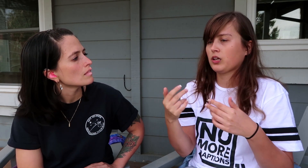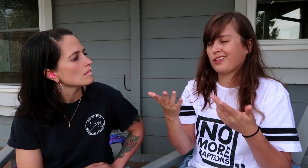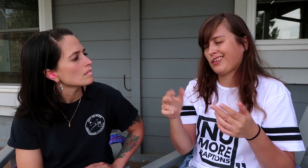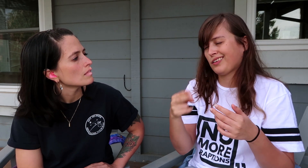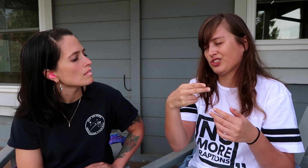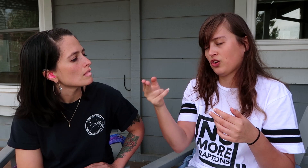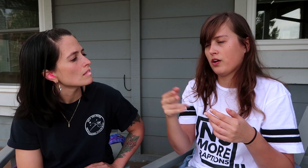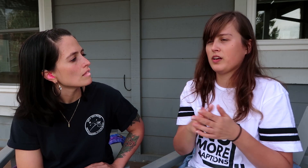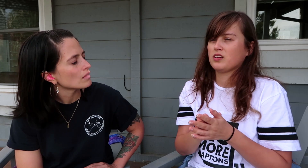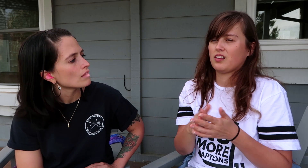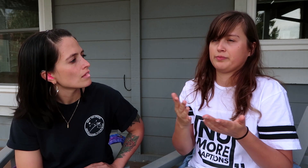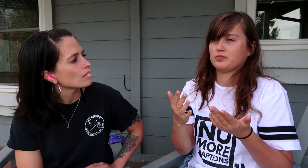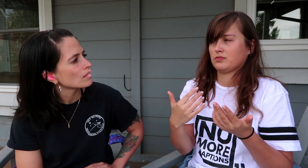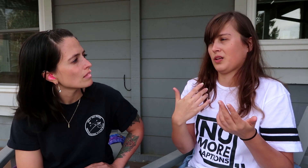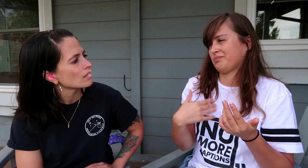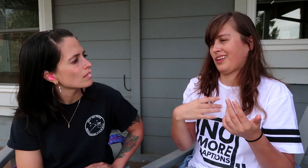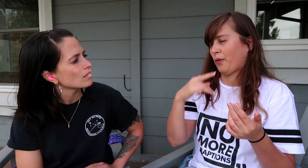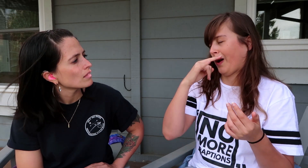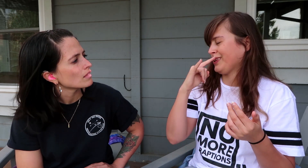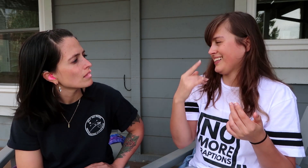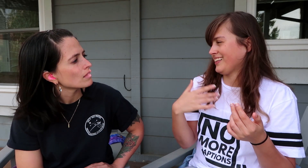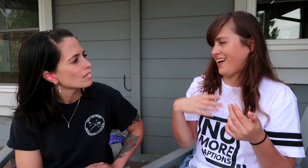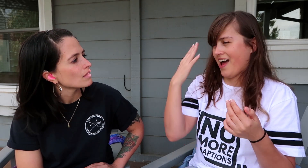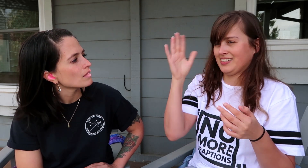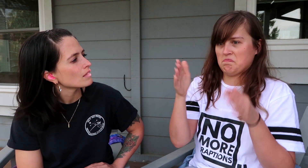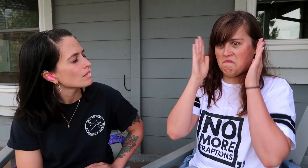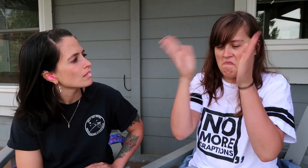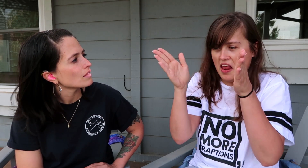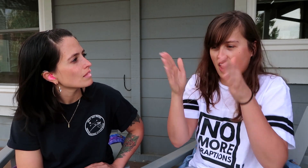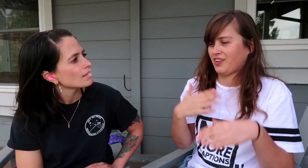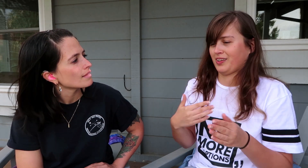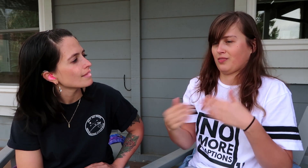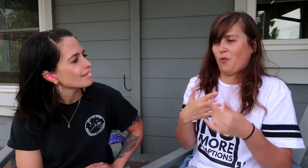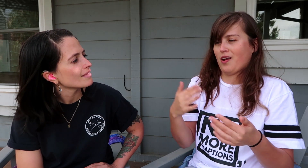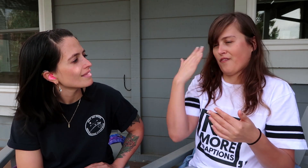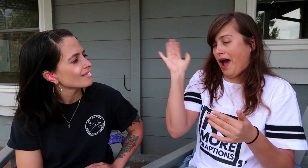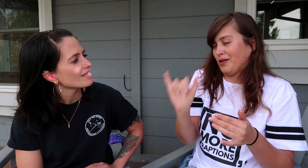And they where like, "Yeah she's Hard of Hearing." But you know I was a kid. I wasn't focused on my hearing loss. I was more like, "Whatever"